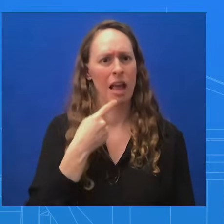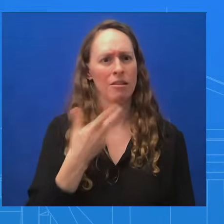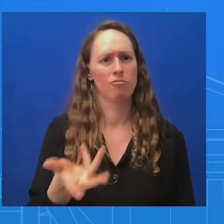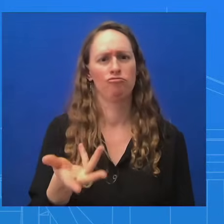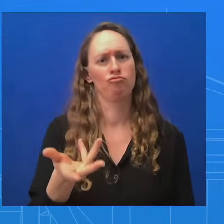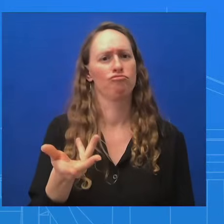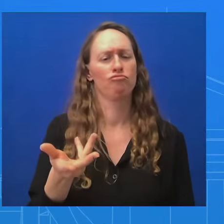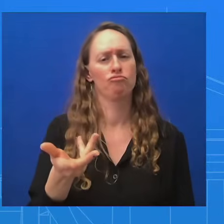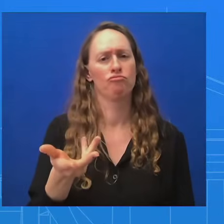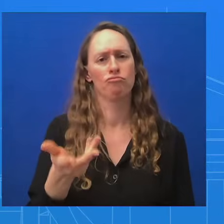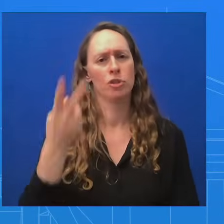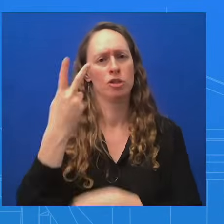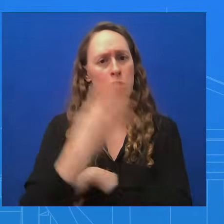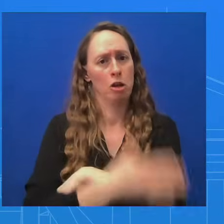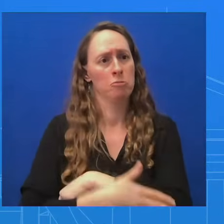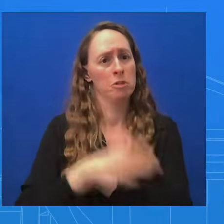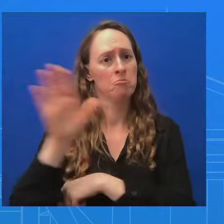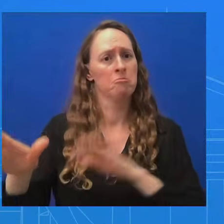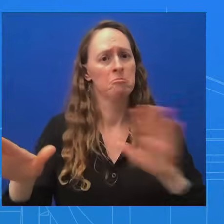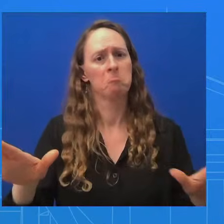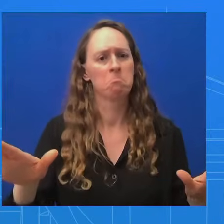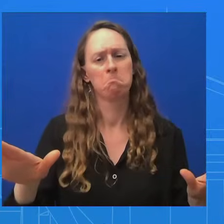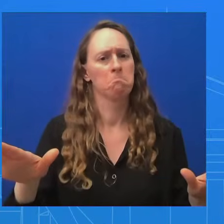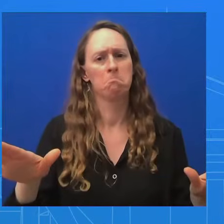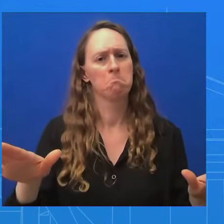Mr. Kirby: The short answer, I think, to that is no.